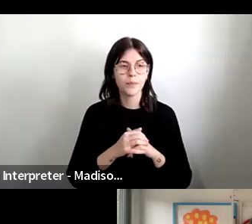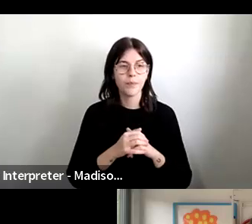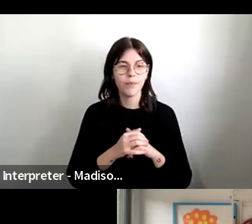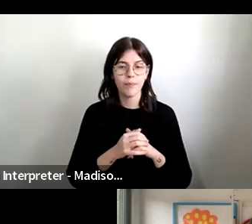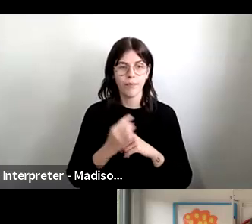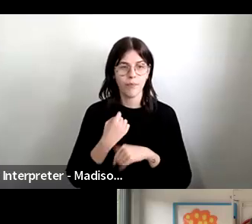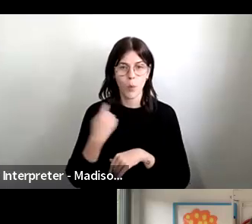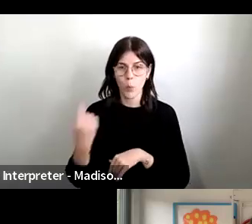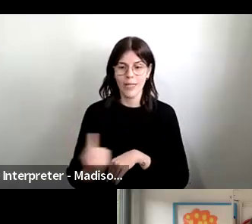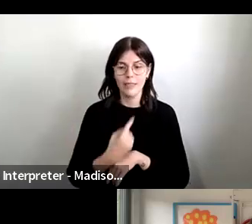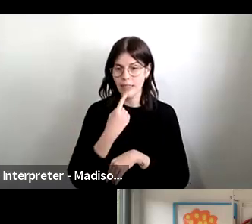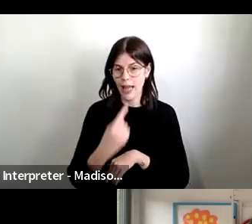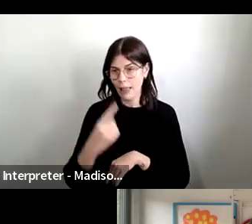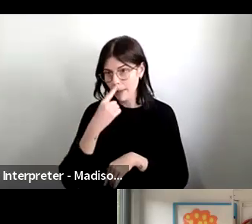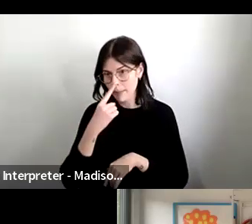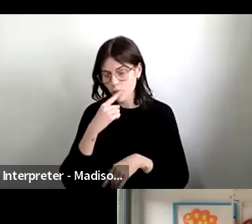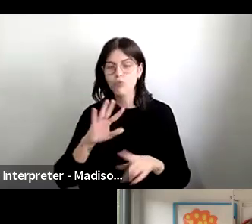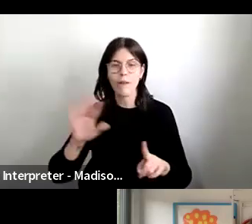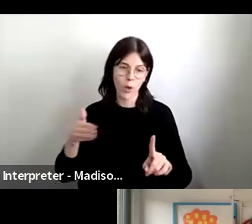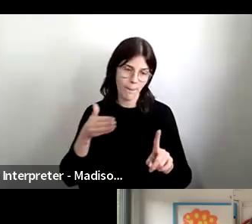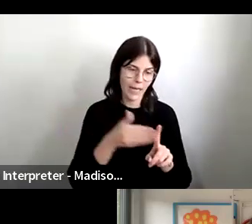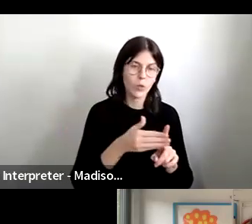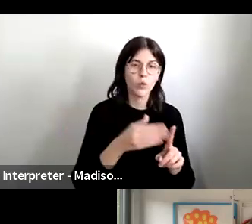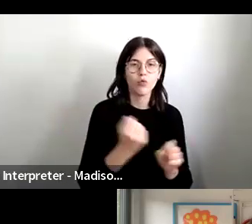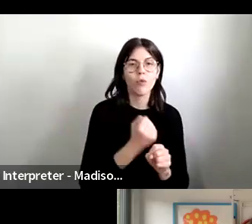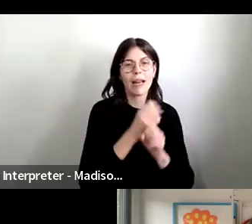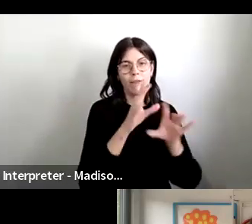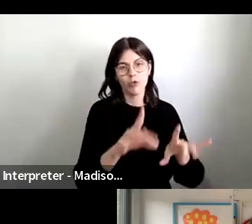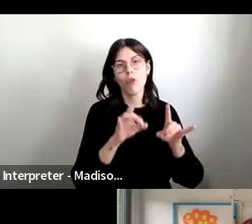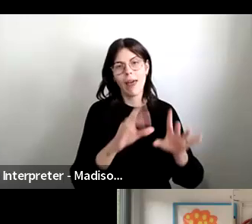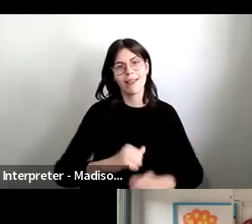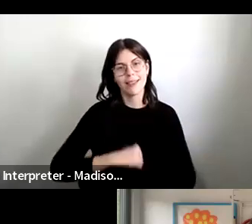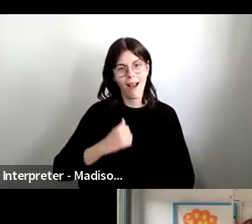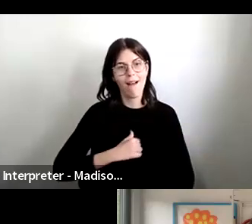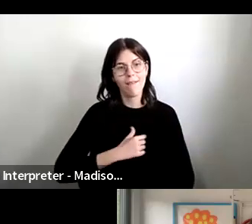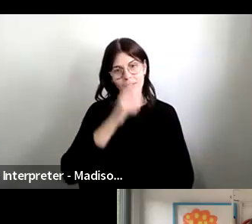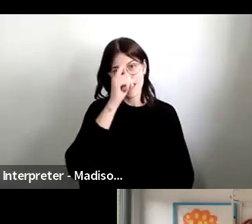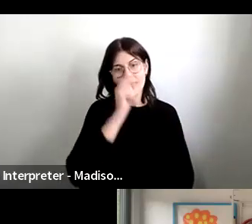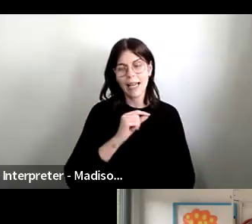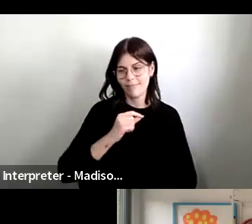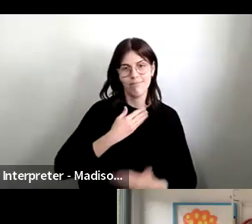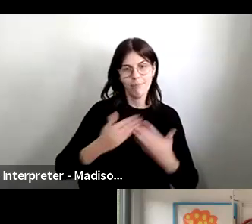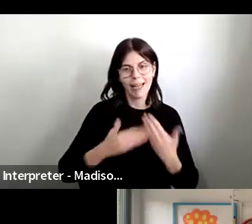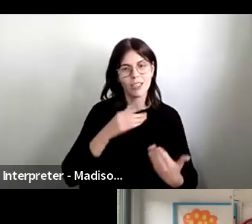tell these guys to refer them back to Creative Australia stuff, who can take the heat and talk